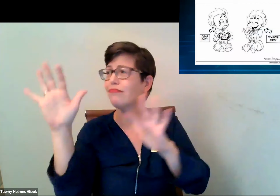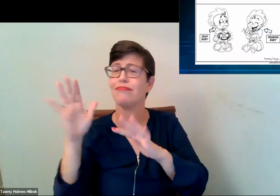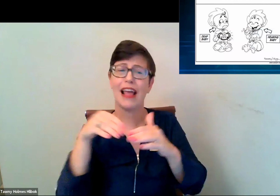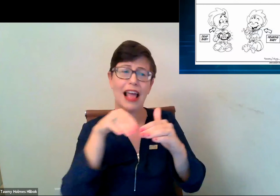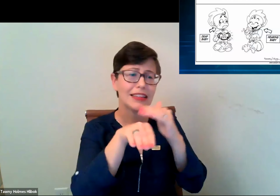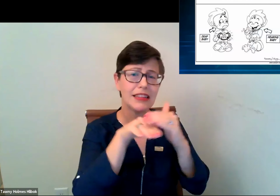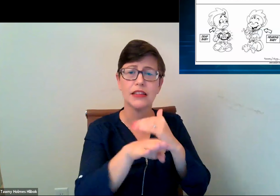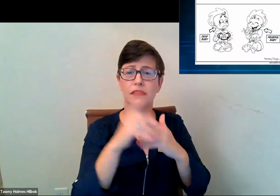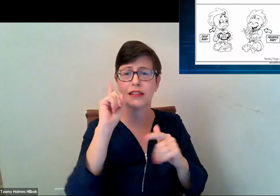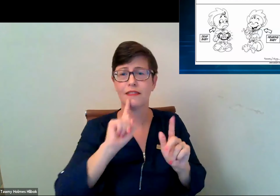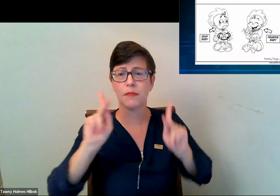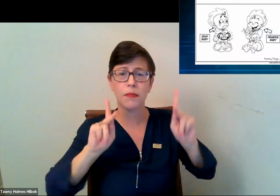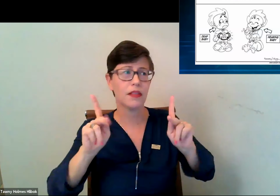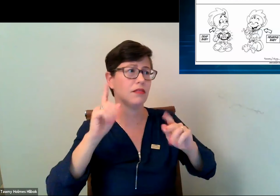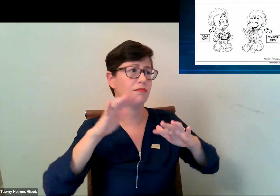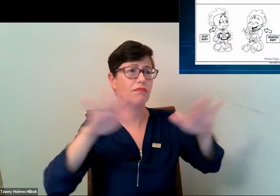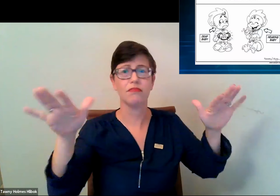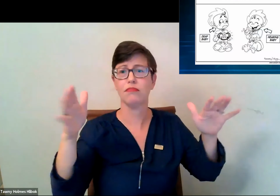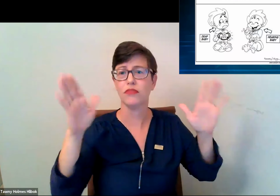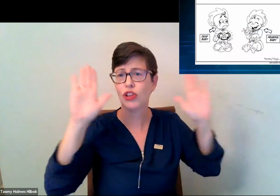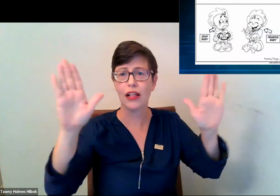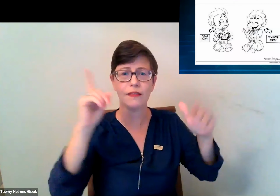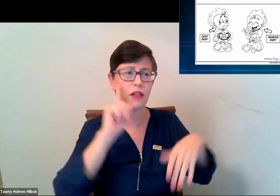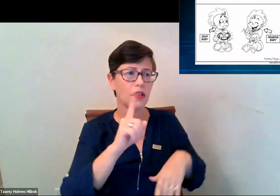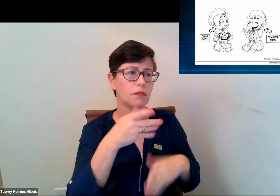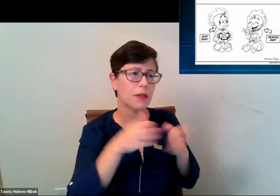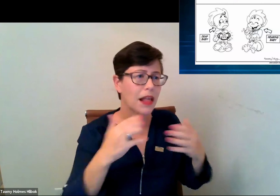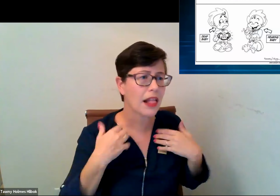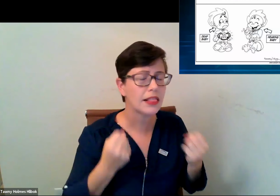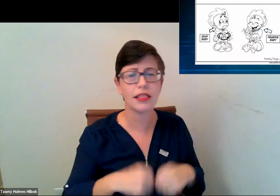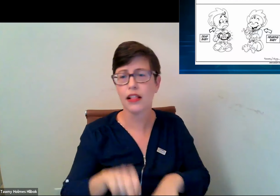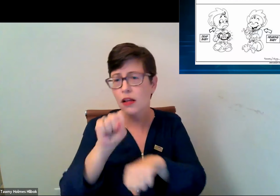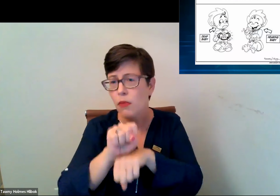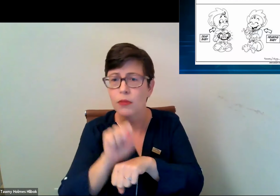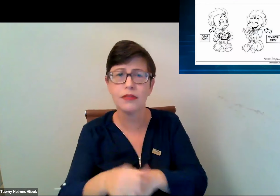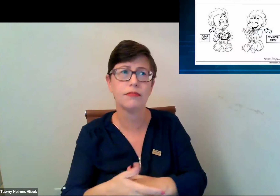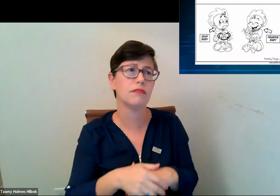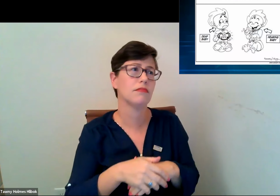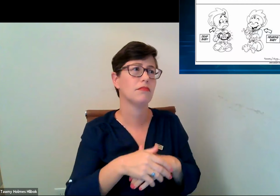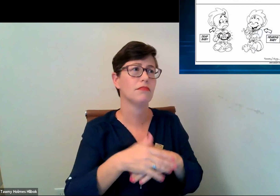Sign language recognition access for deaf people. is excellent, when we're looking at public